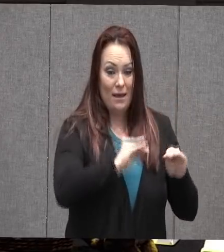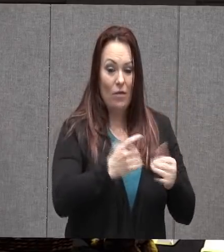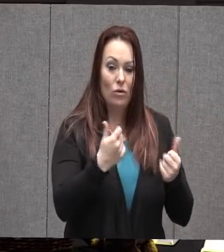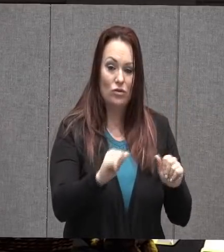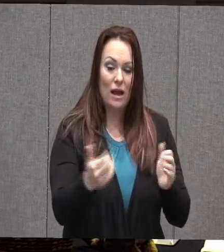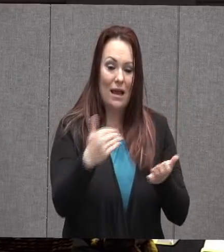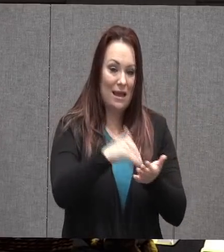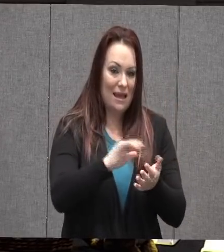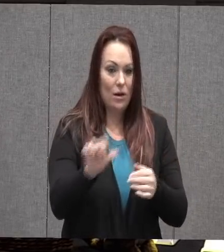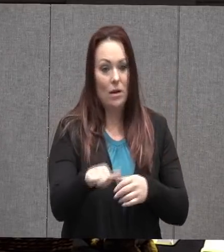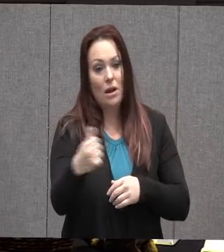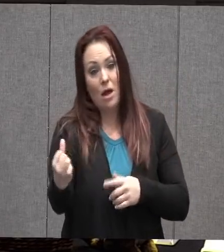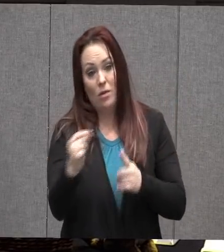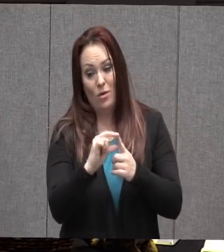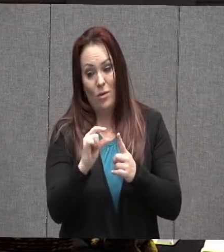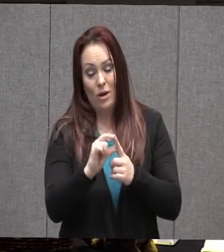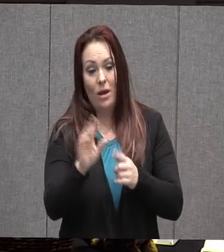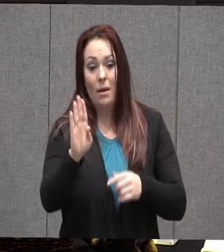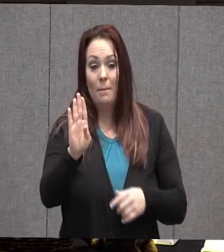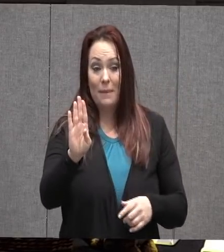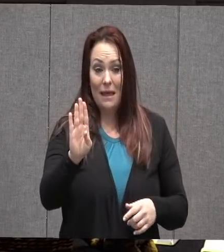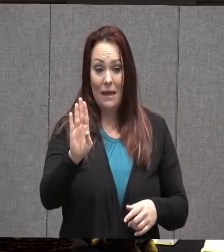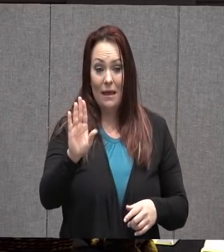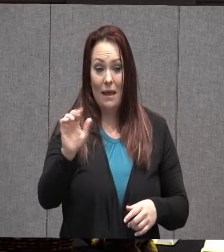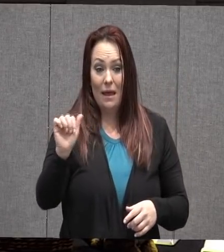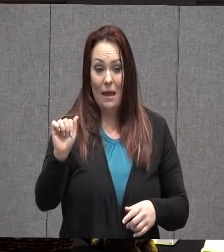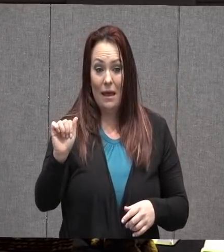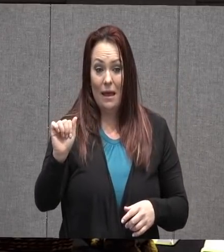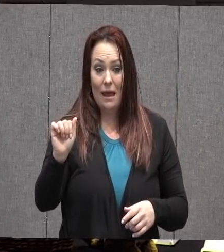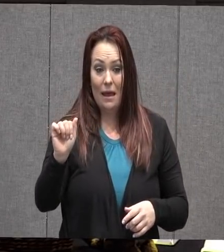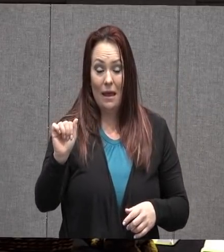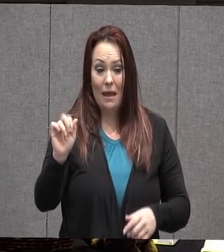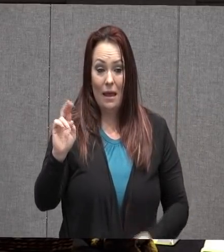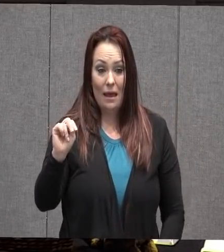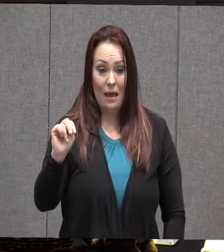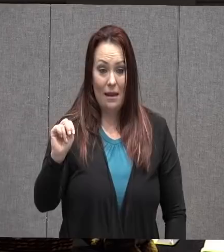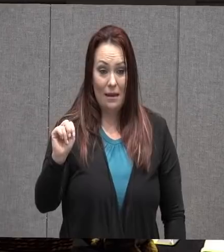B-A-N-D.